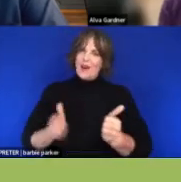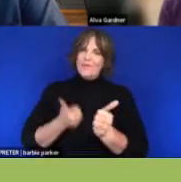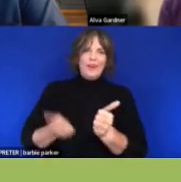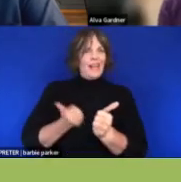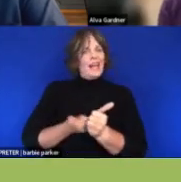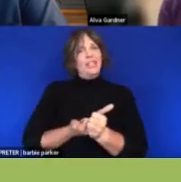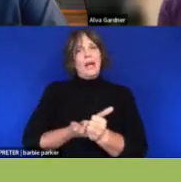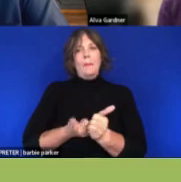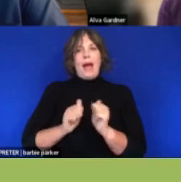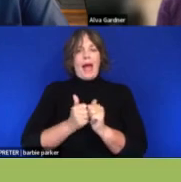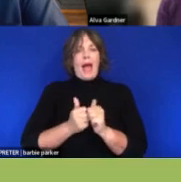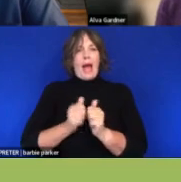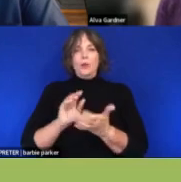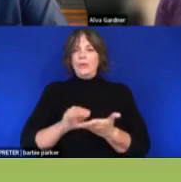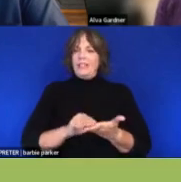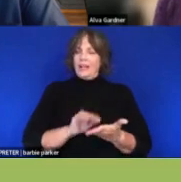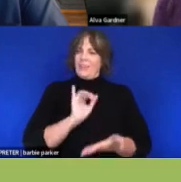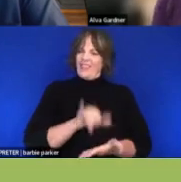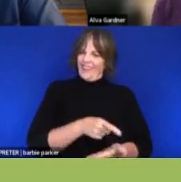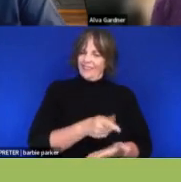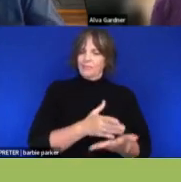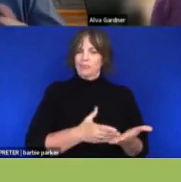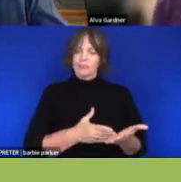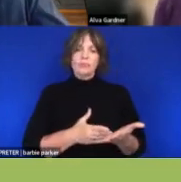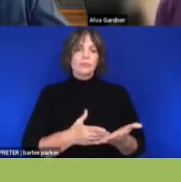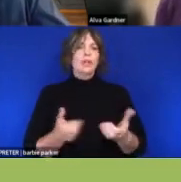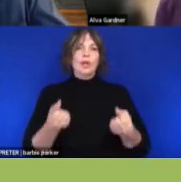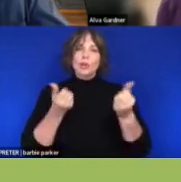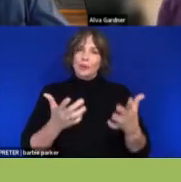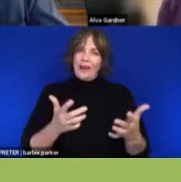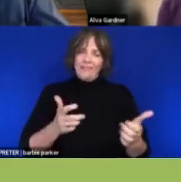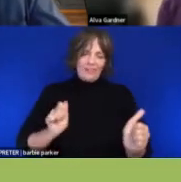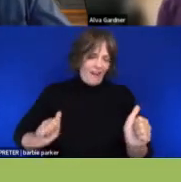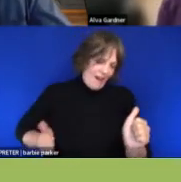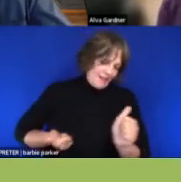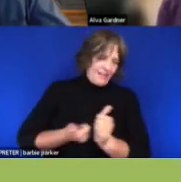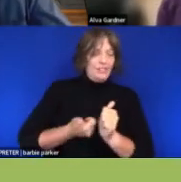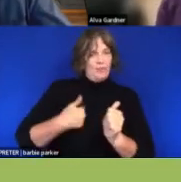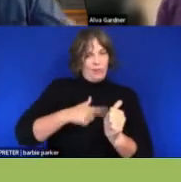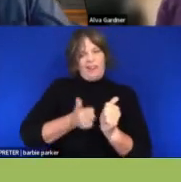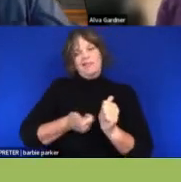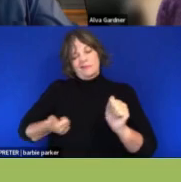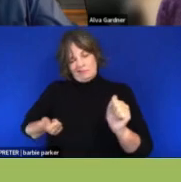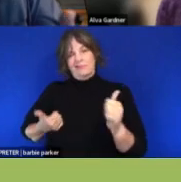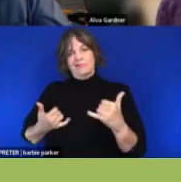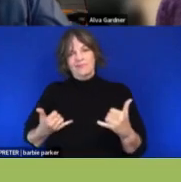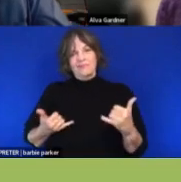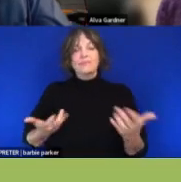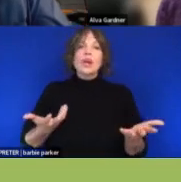document that, and so we've got a lot of catch up to do. And one of the focuses of taking this to